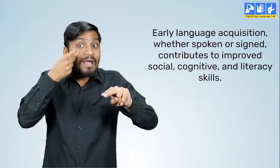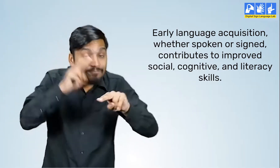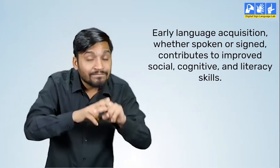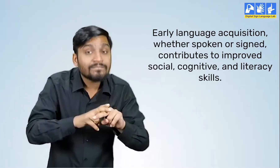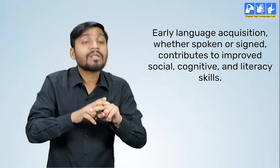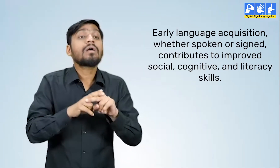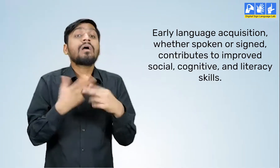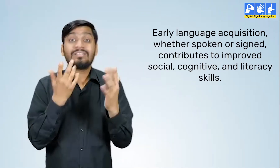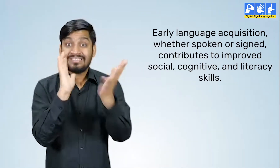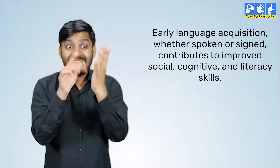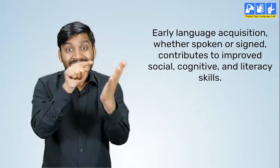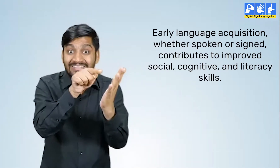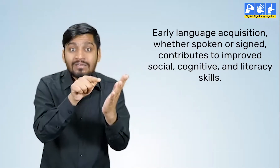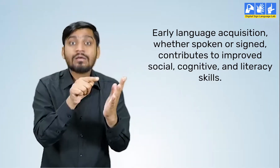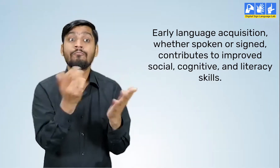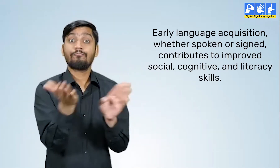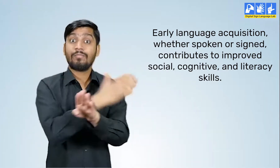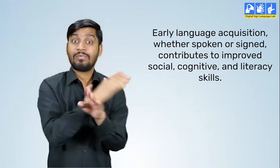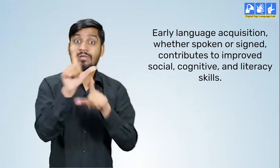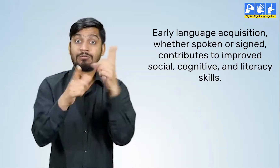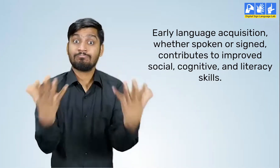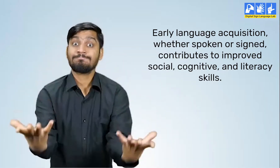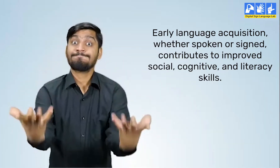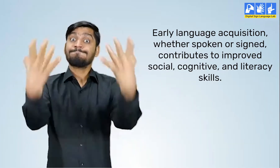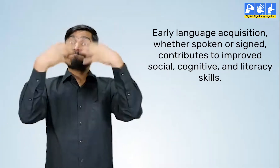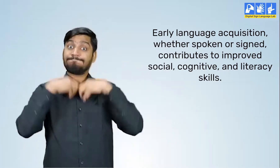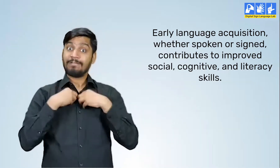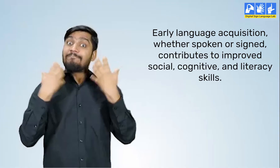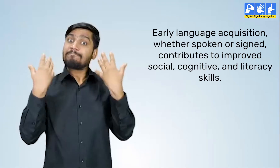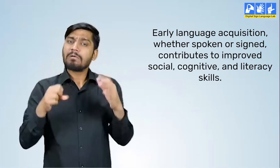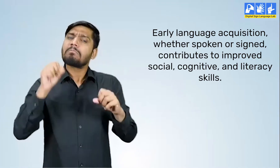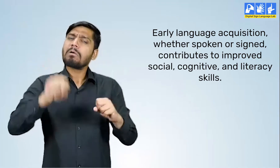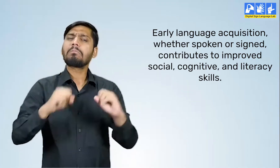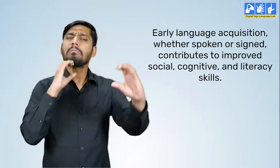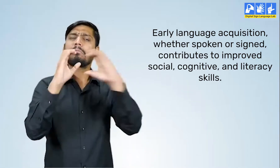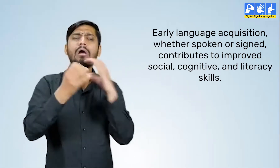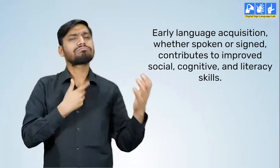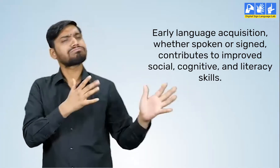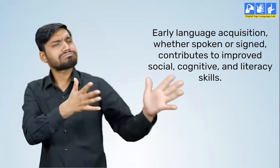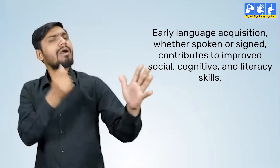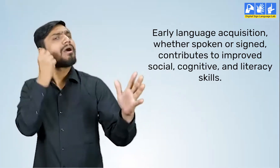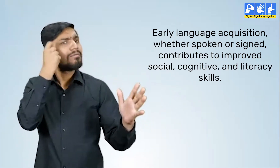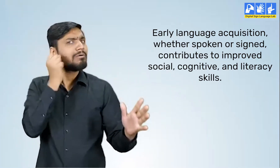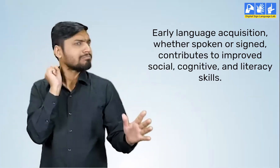If a child gets early exposure to sign language then he developed his social,